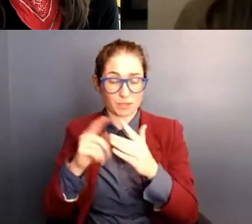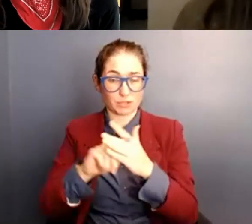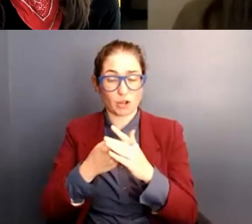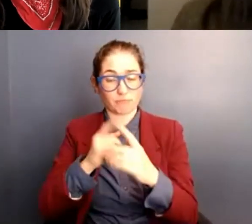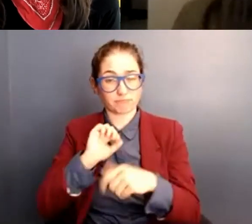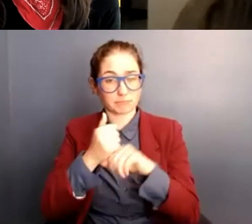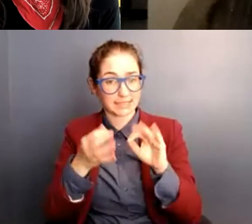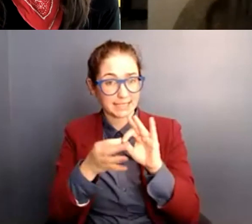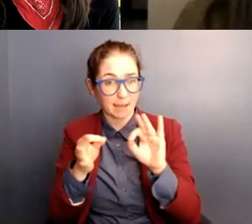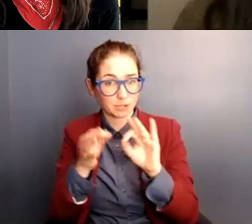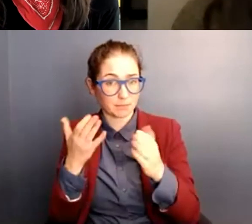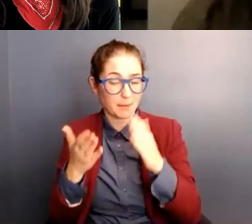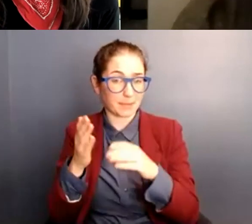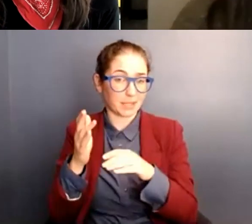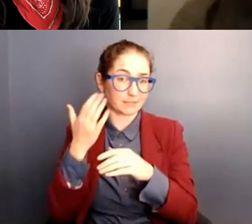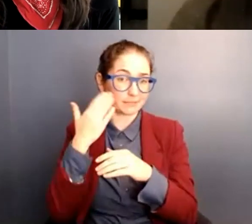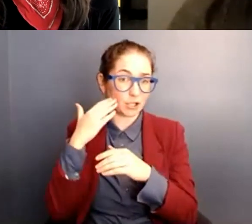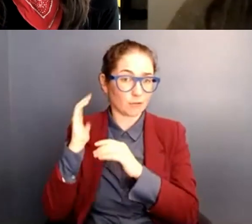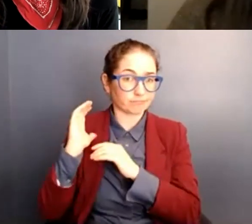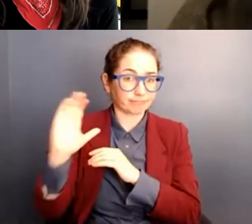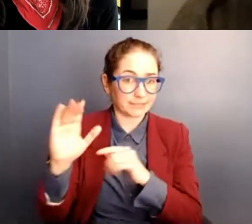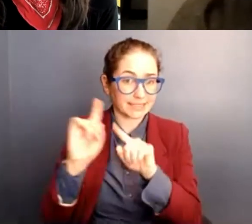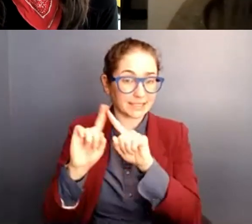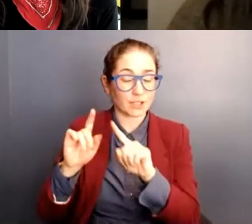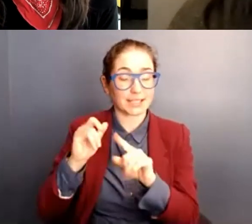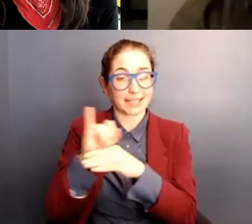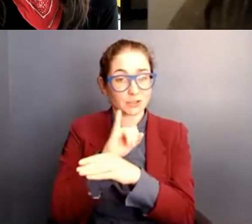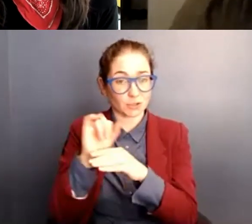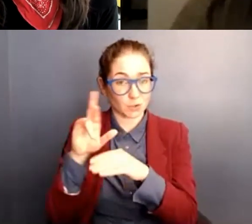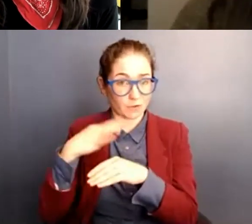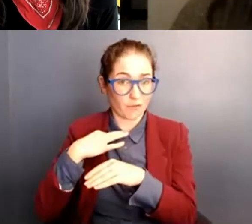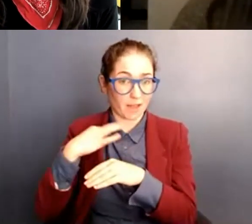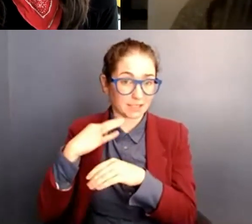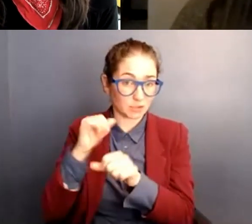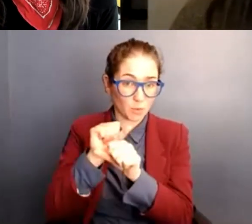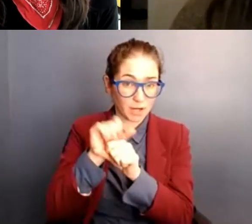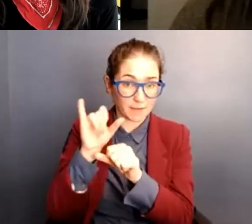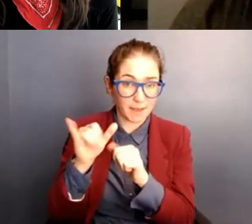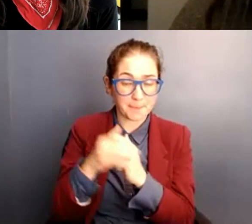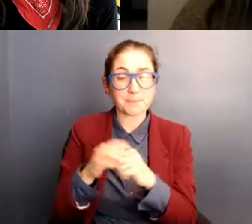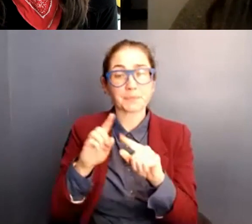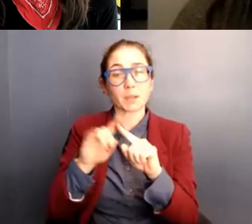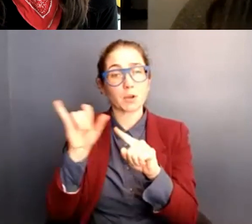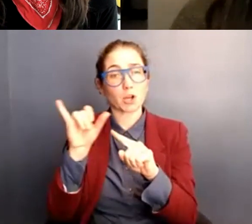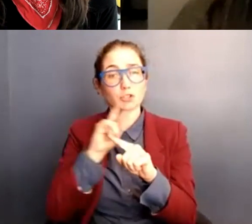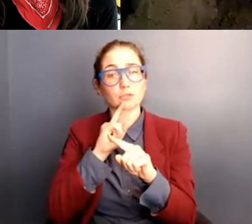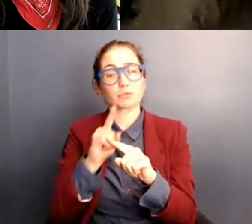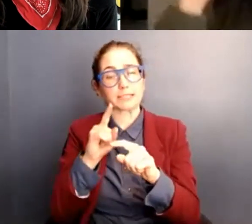delegate to different interns or different volunteers to work on. But then also really making a concerted effort like here's the